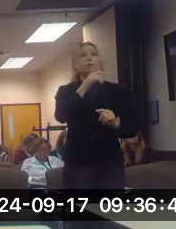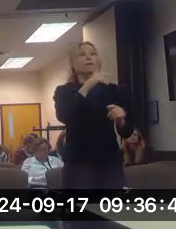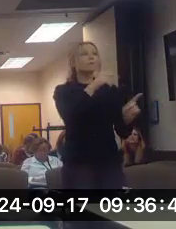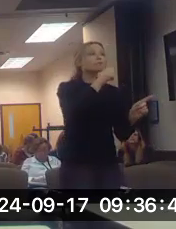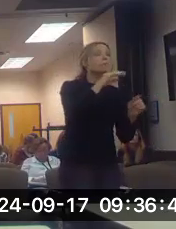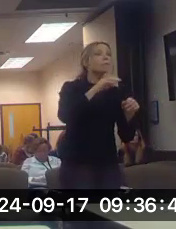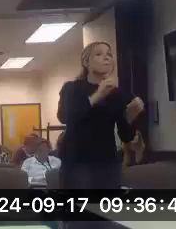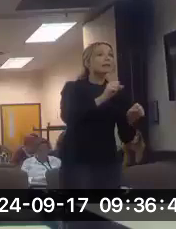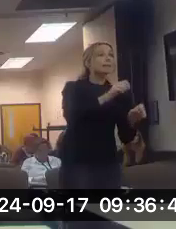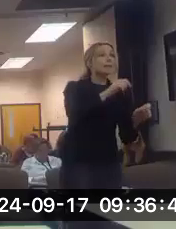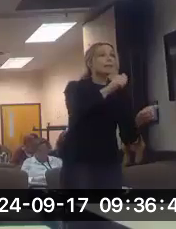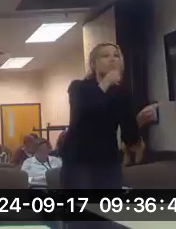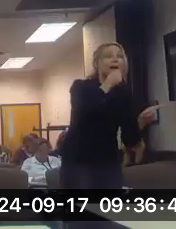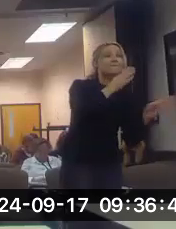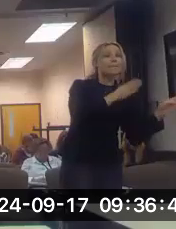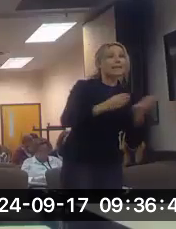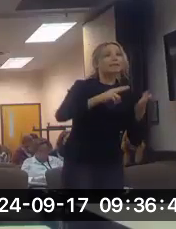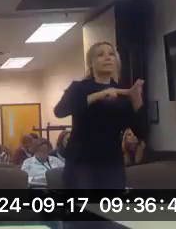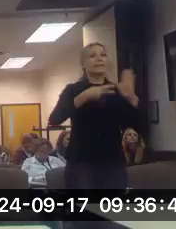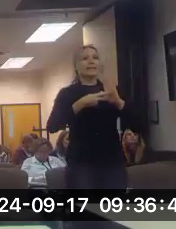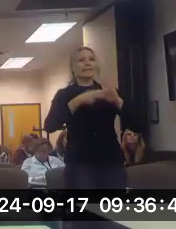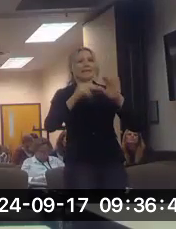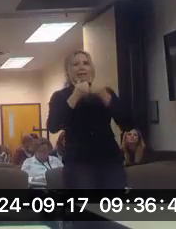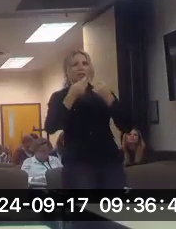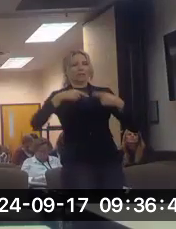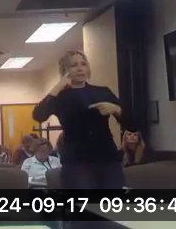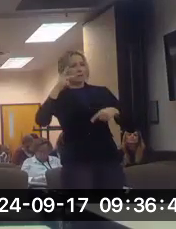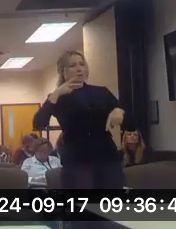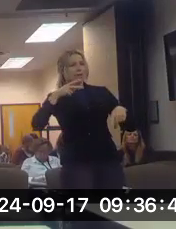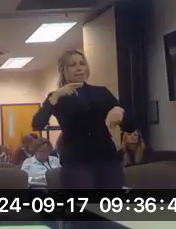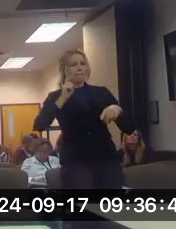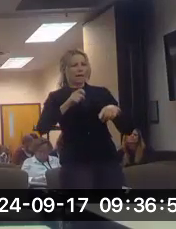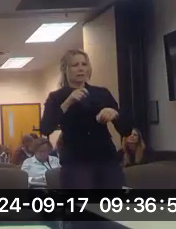Reginald Parson: and have brought impacts. The second revision clarifies these definitions and processes.